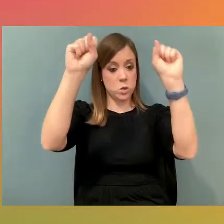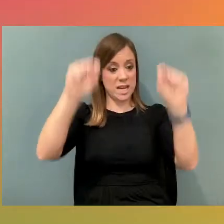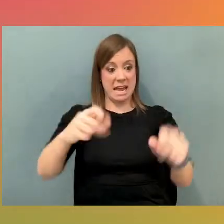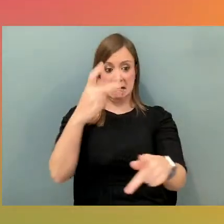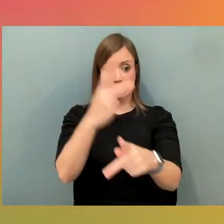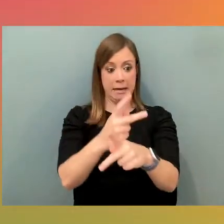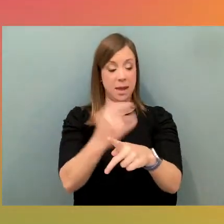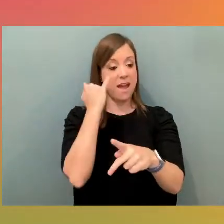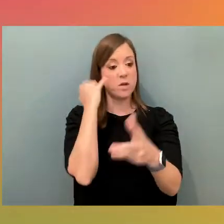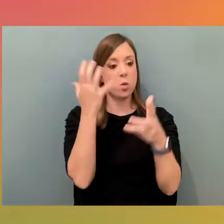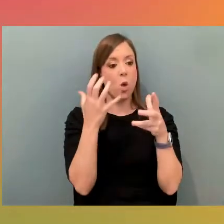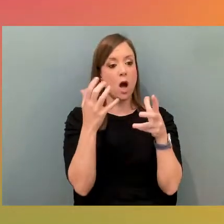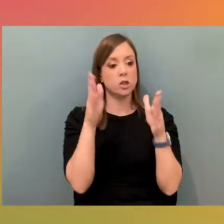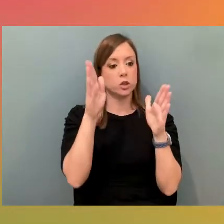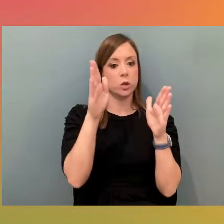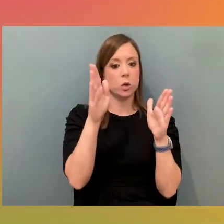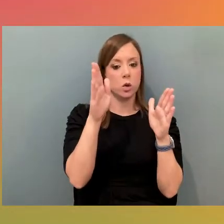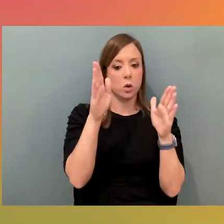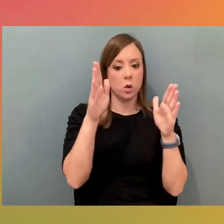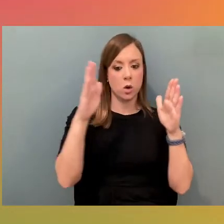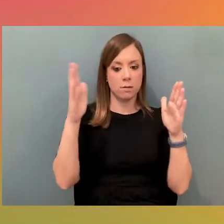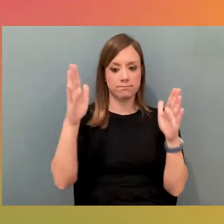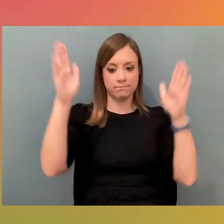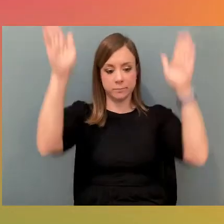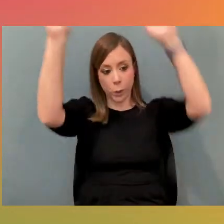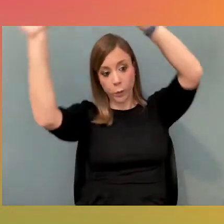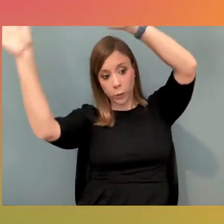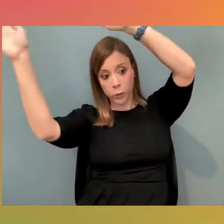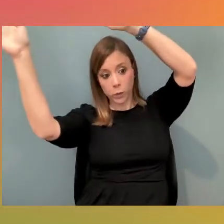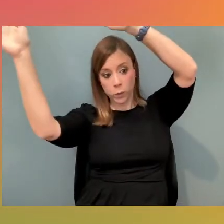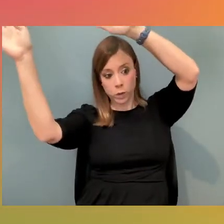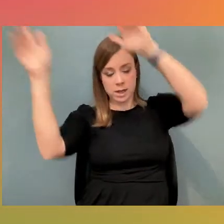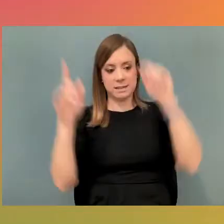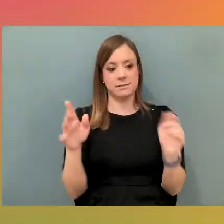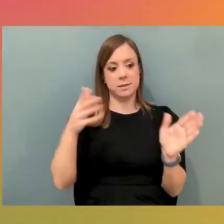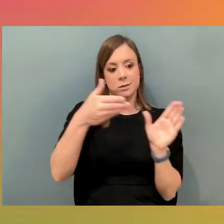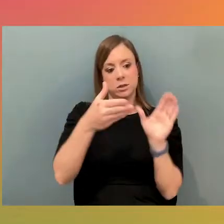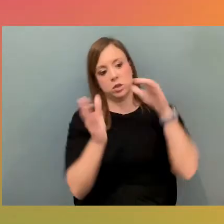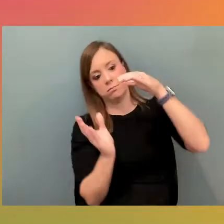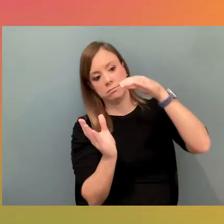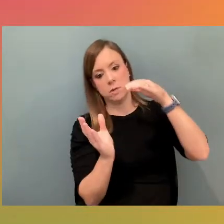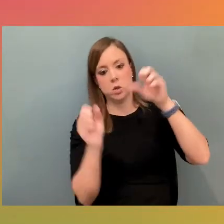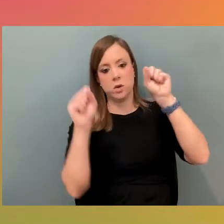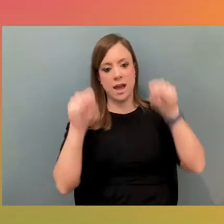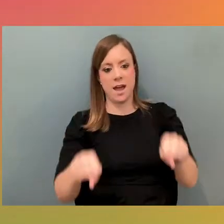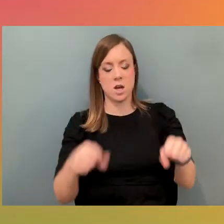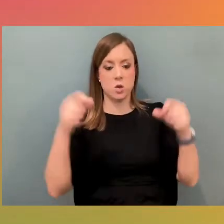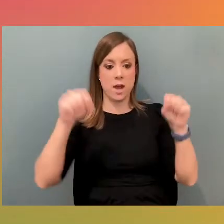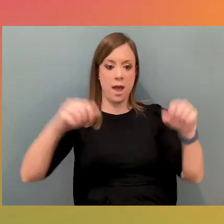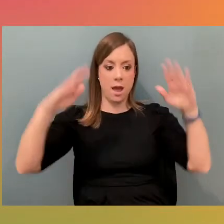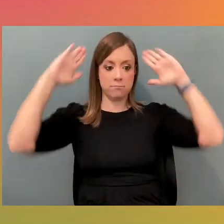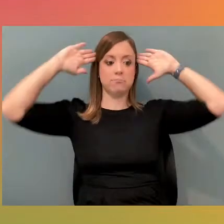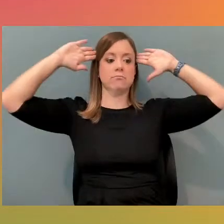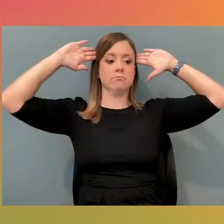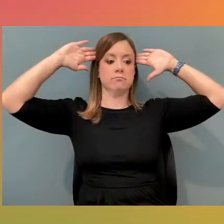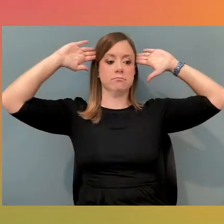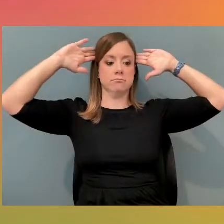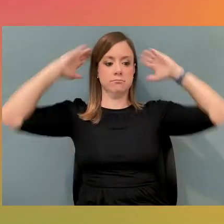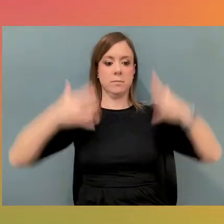AND YOU CAN STAY RIGHT HERE IF YOU WOULD LIKE TO TAKE A SIDE BEND. IF YOU LIKE TO HOLD BEHIND YOUR HEAD.